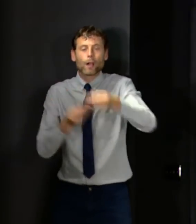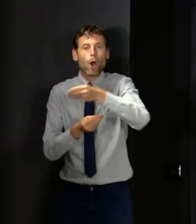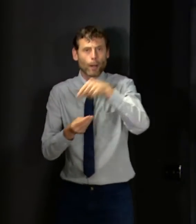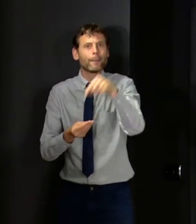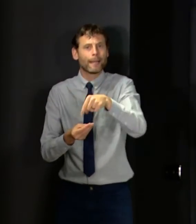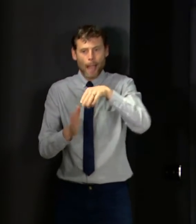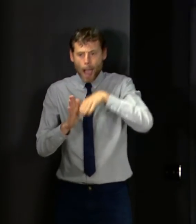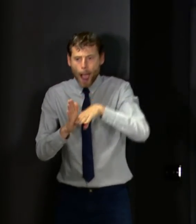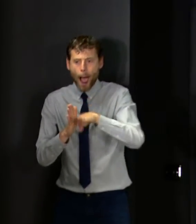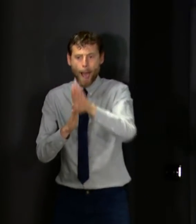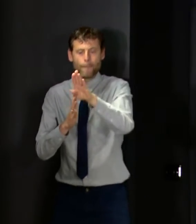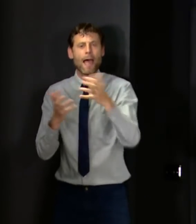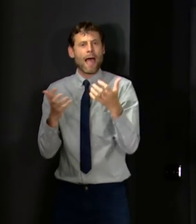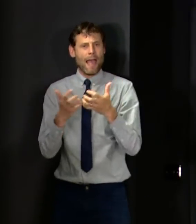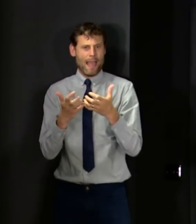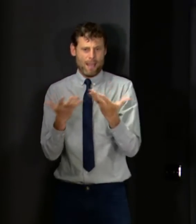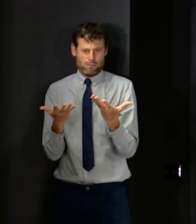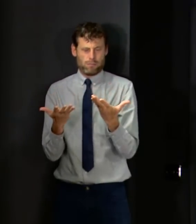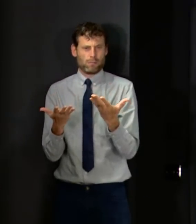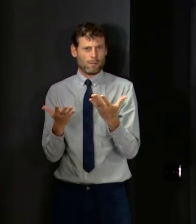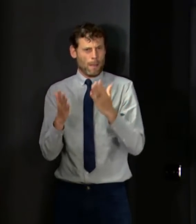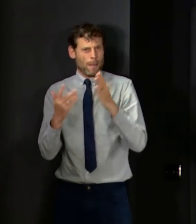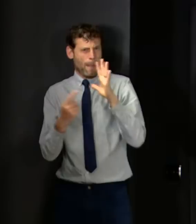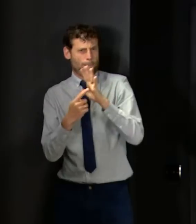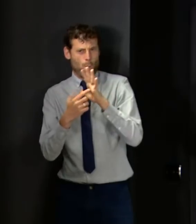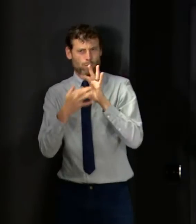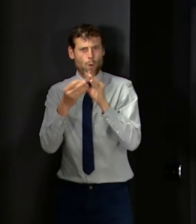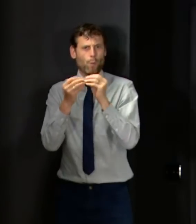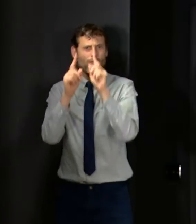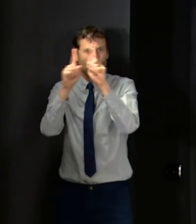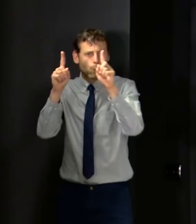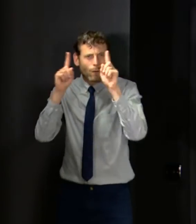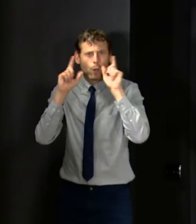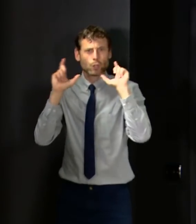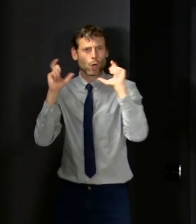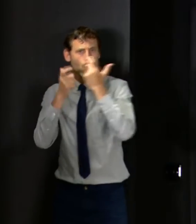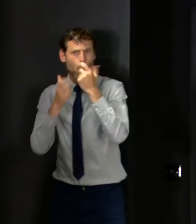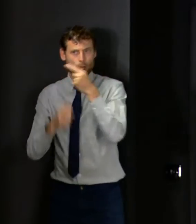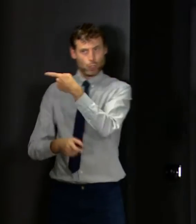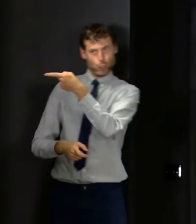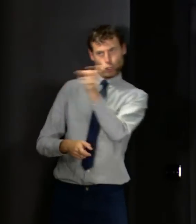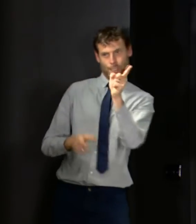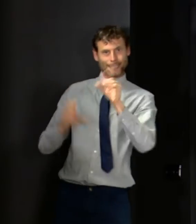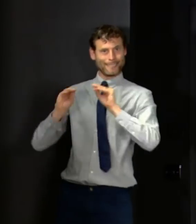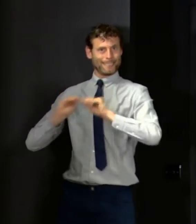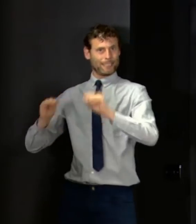contribute. So too does our powerful college sector, and I see colleges as an